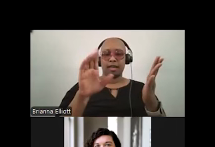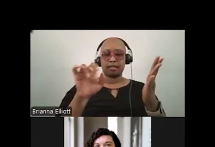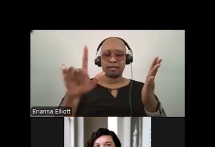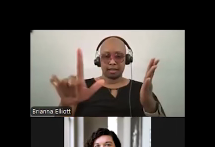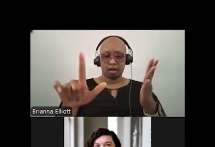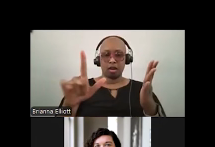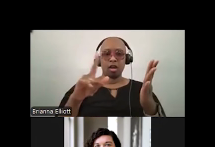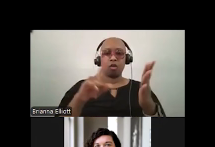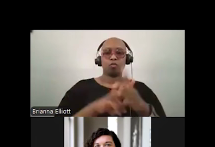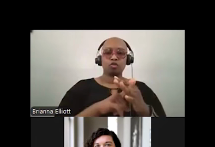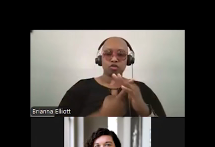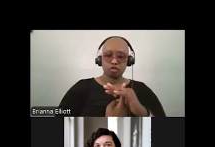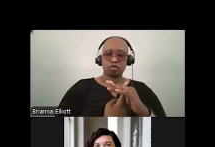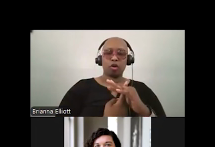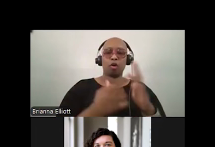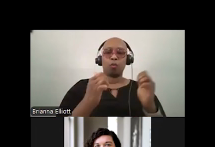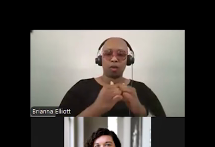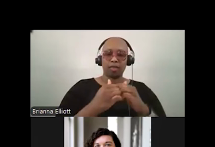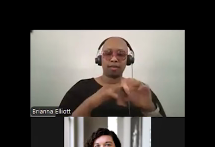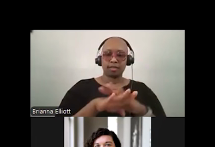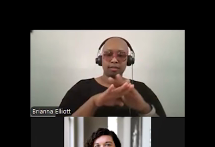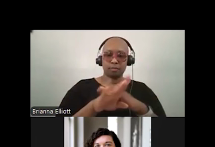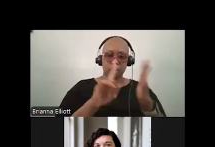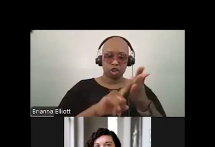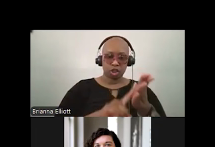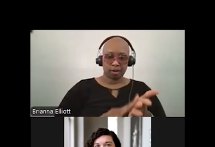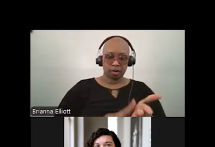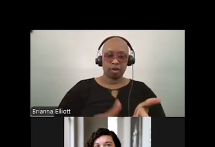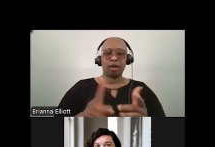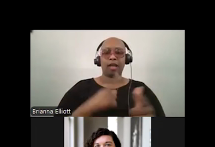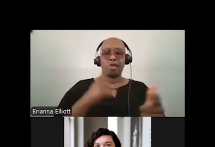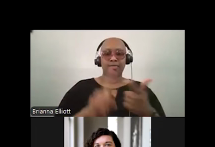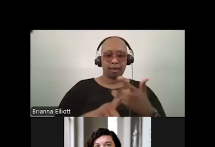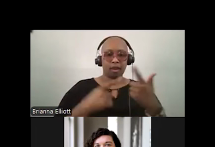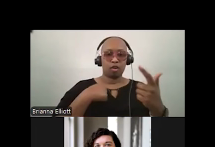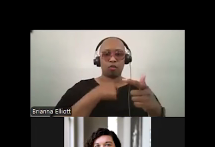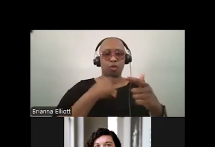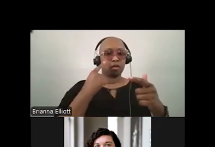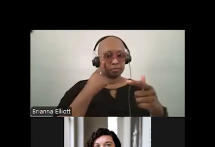to go back and put our human eyes on it and see how we um how we do. So, first you start with